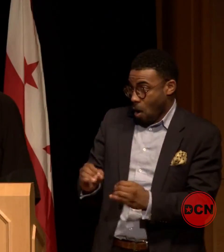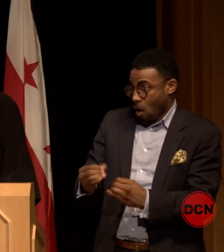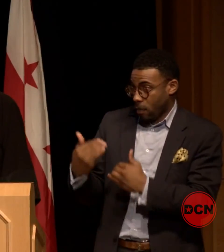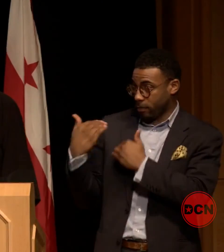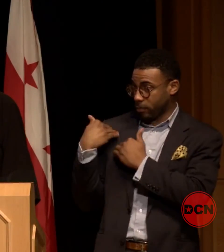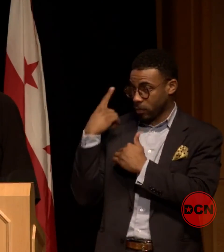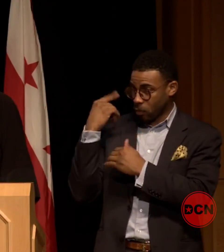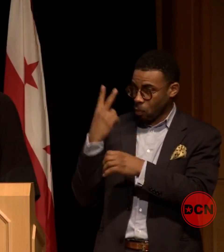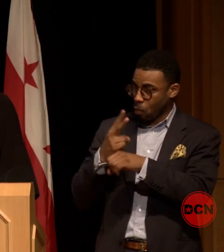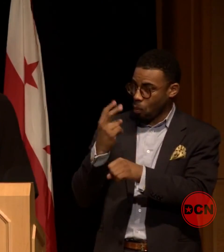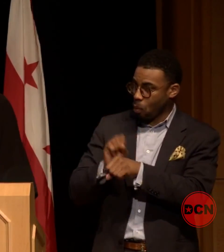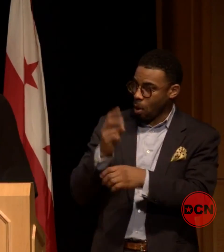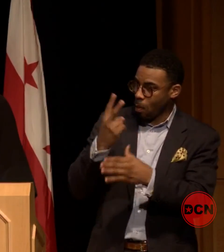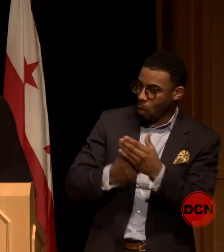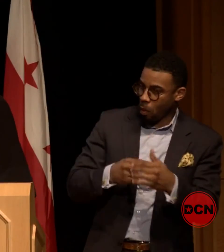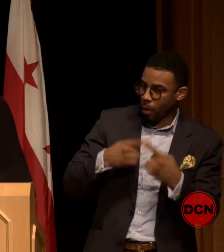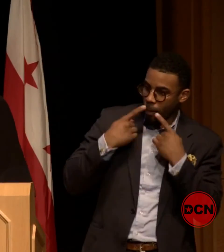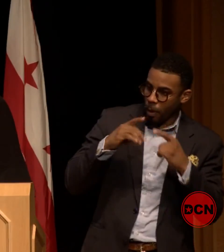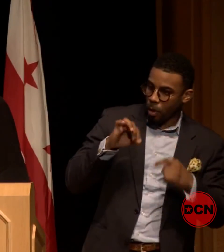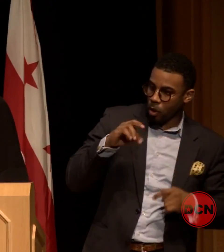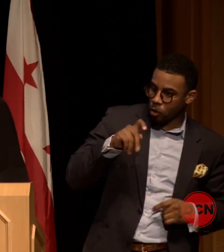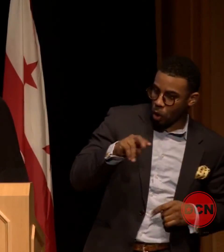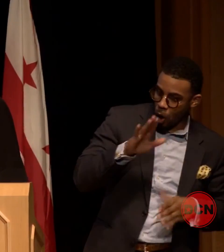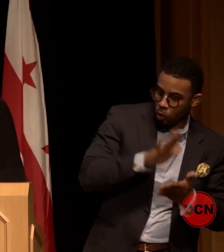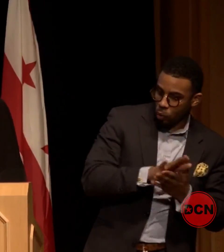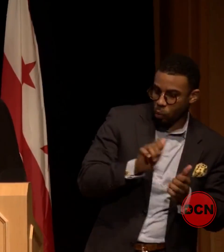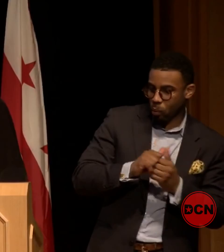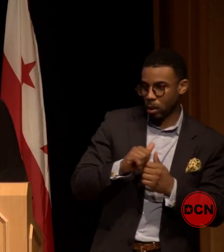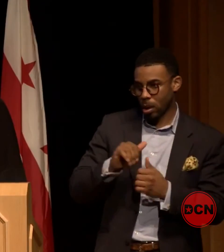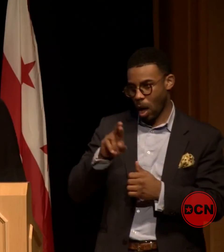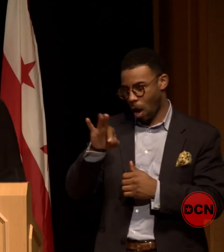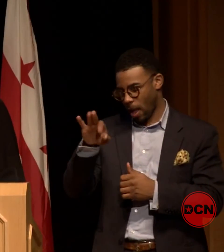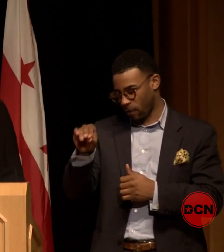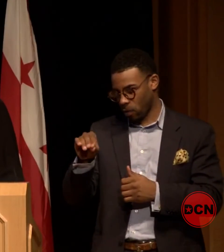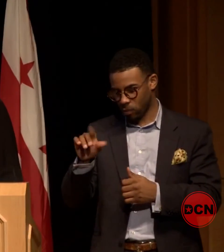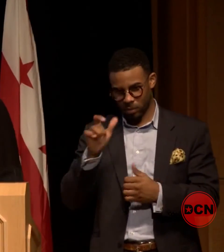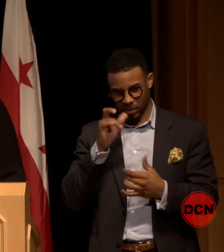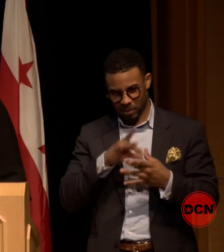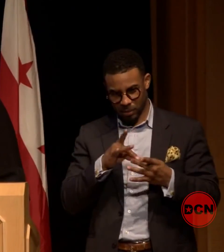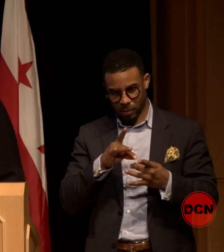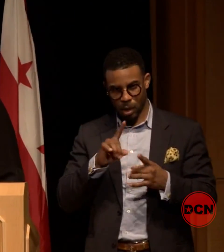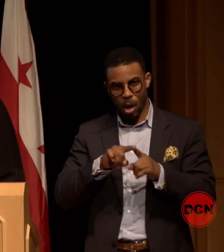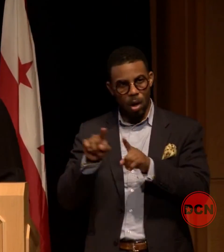BOTH WITH THE PUBLIC CHARTER SCHOOLS, WITH THE RFO'S AND THAT'S WHAT I AM GOING TO SHARE IN A MINUTE AS WELL AS THE